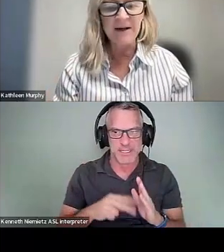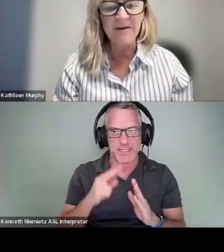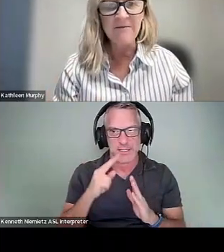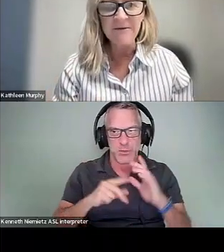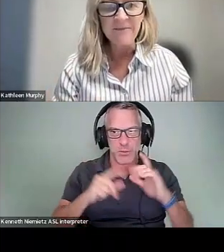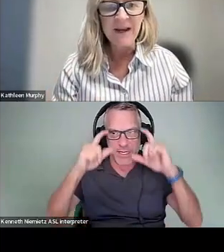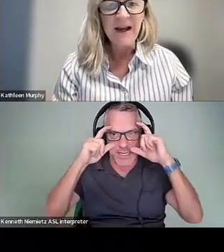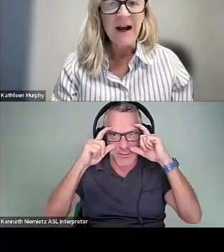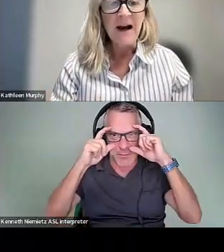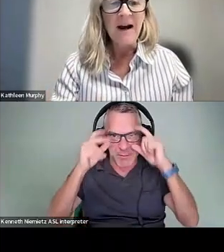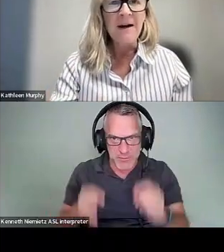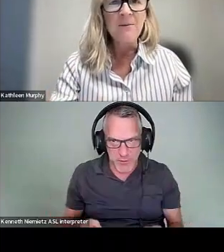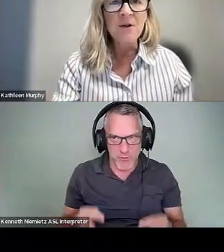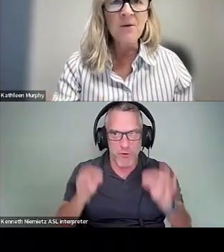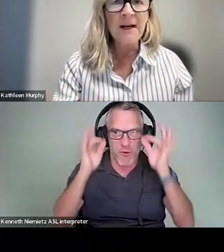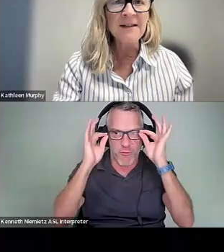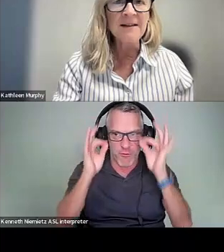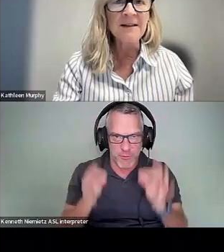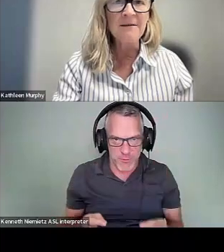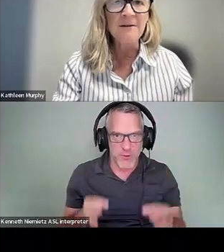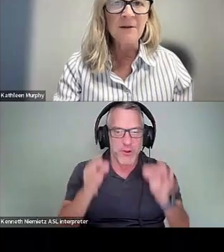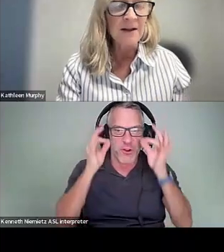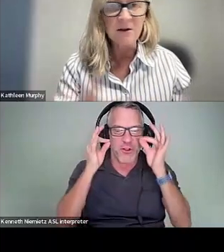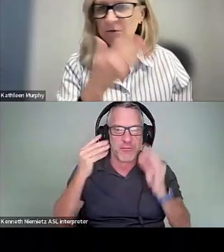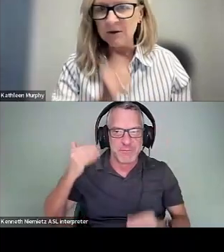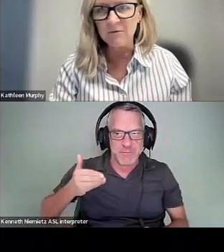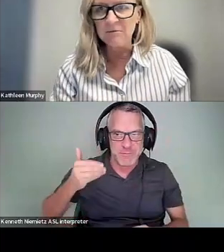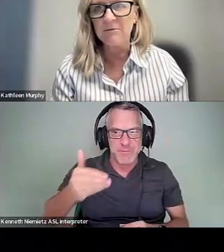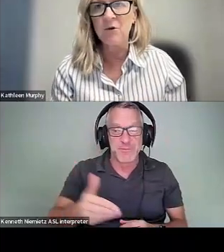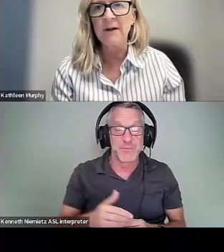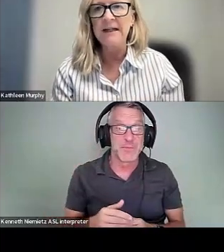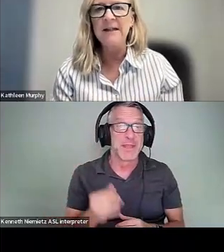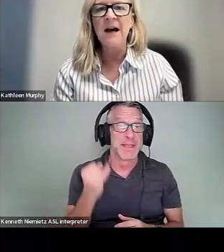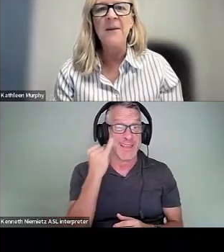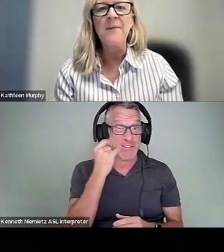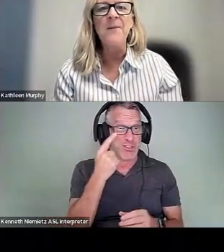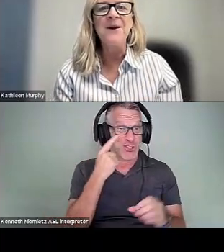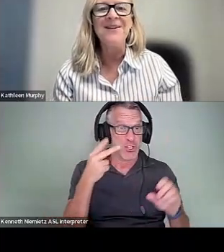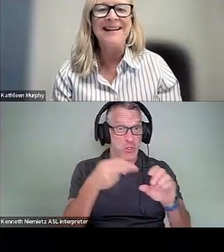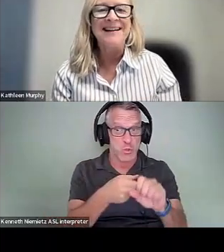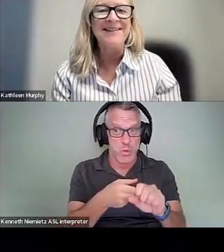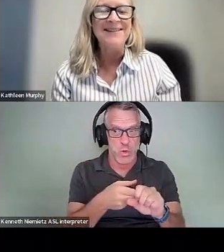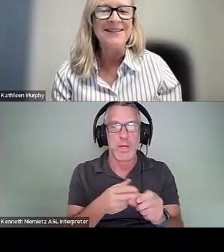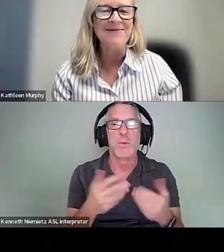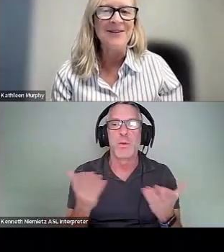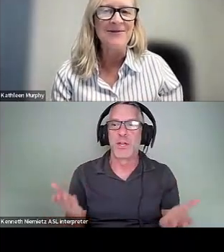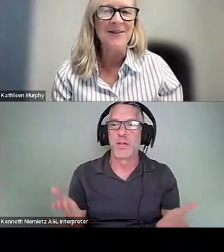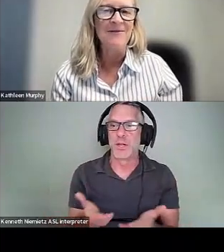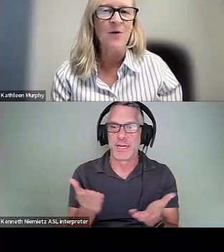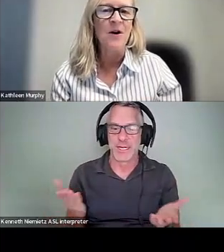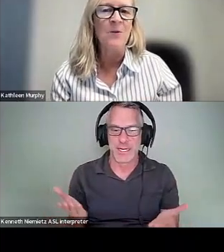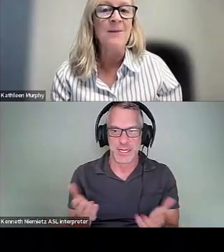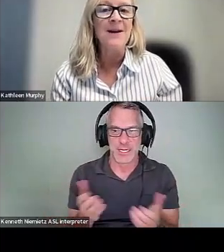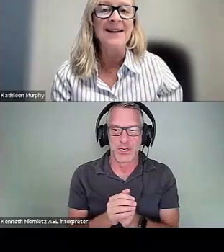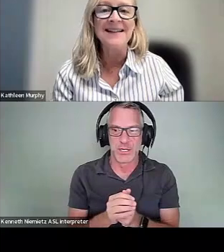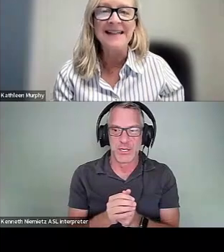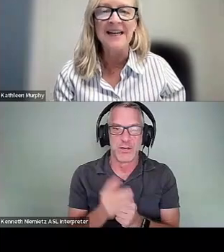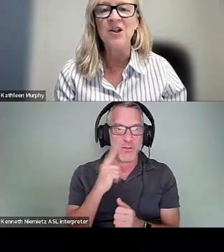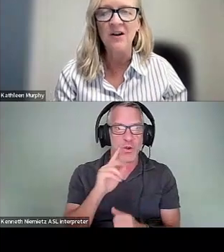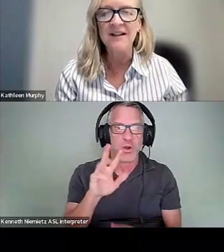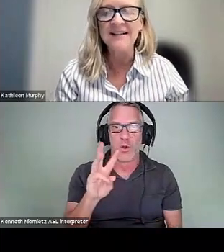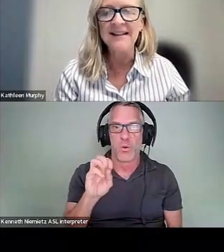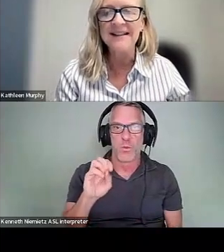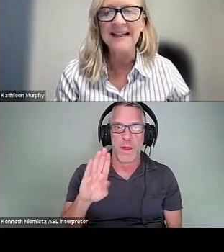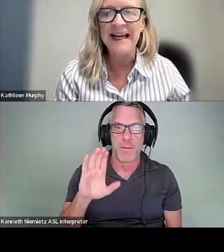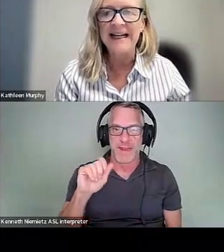come on and off. In case you've just joined, we are here for a webcast, Engaging Audiences and